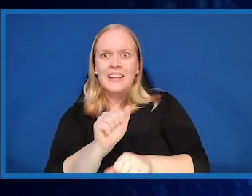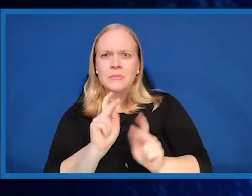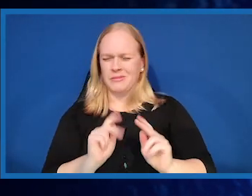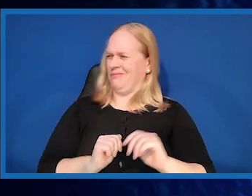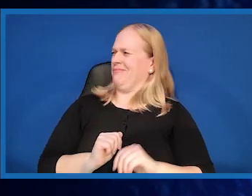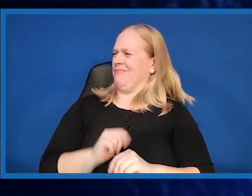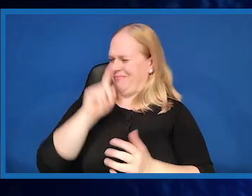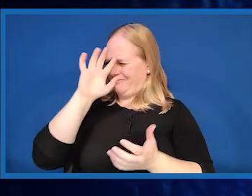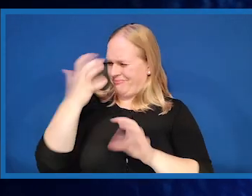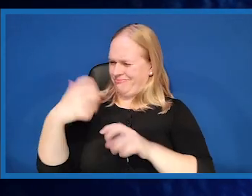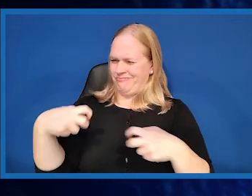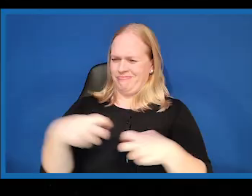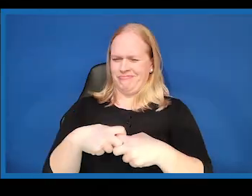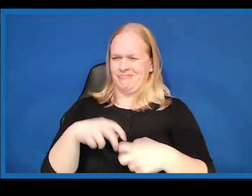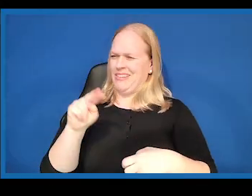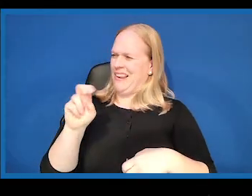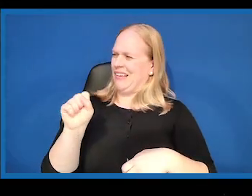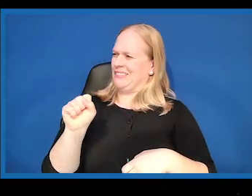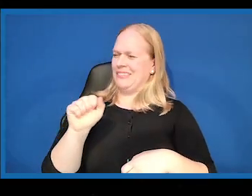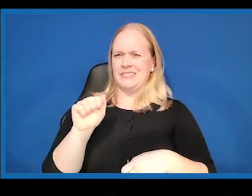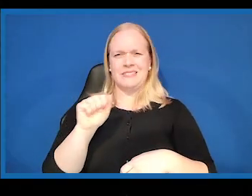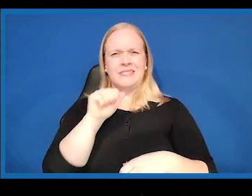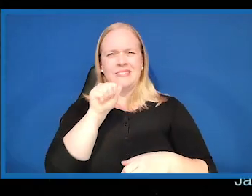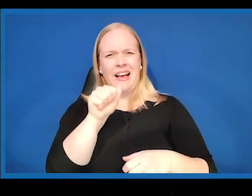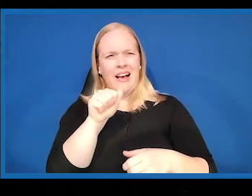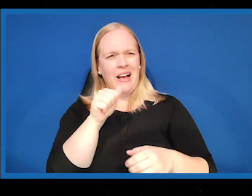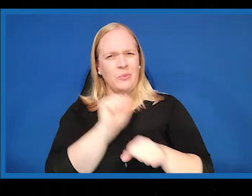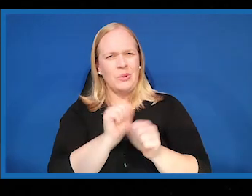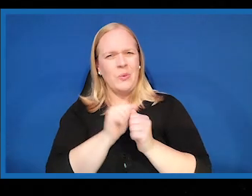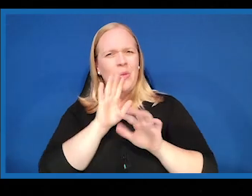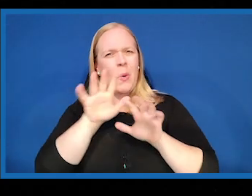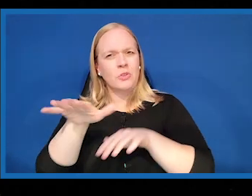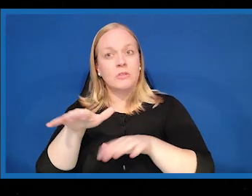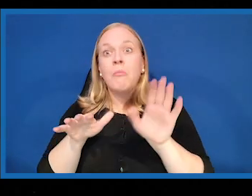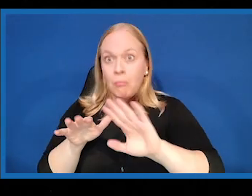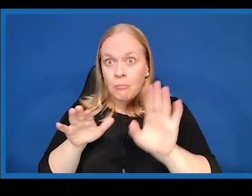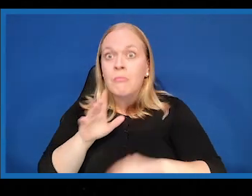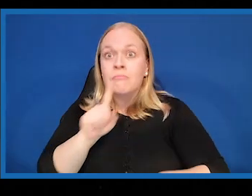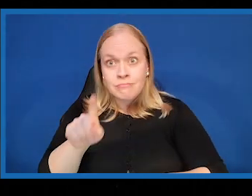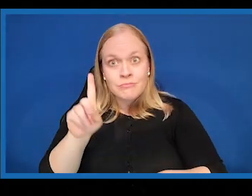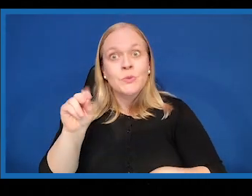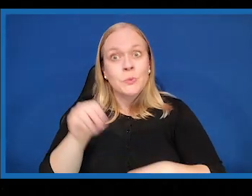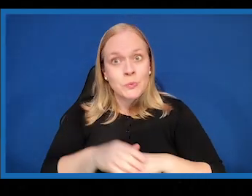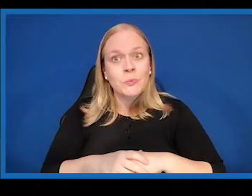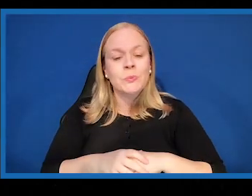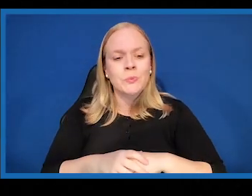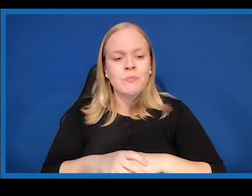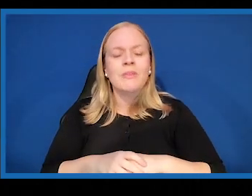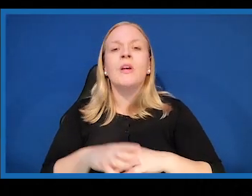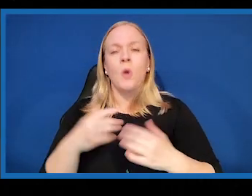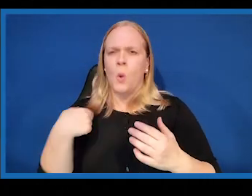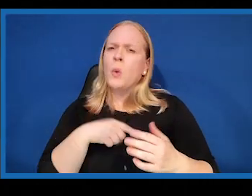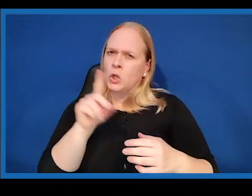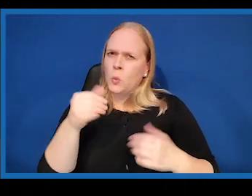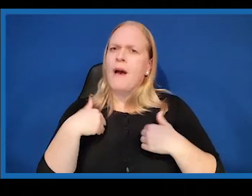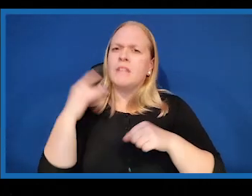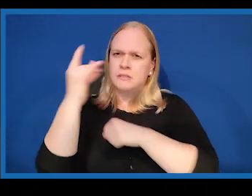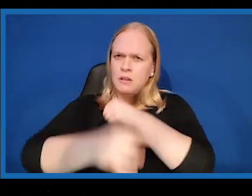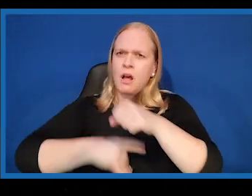AND NASA DOES STUDY OCEANS. SO FIRST WE HAVE SATELLITES, UM, AND THERE'S THIS WHOLE FLEET OF NASA EARTH-OBSERVING SATELLITES AND SOME OF THEM ARE ACTUALLY LOOKING